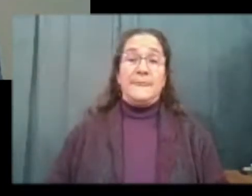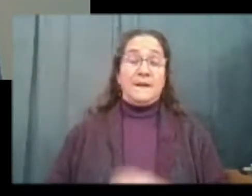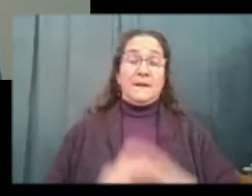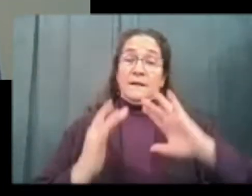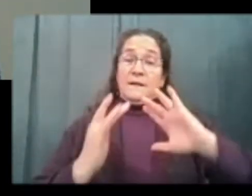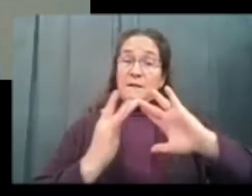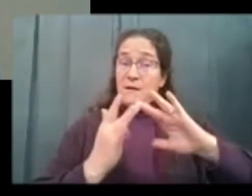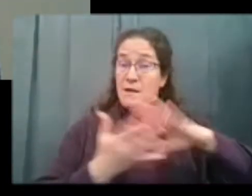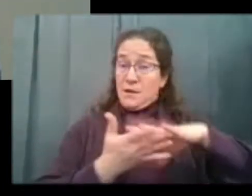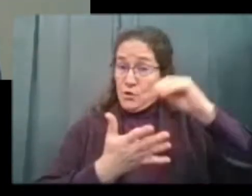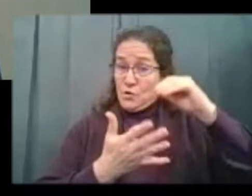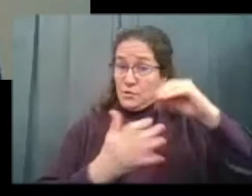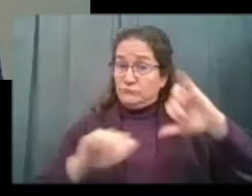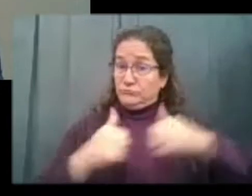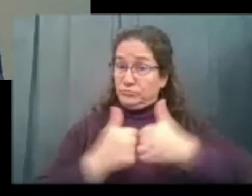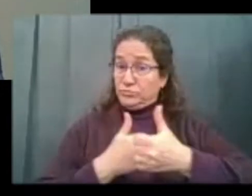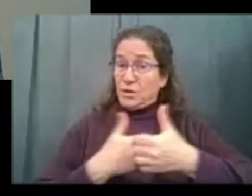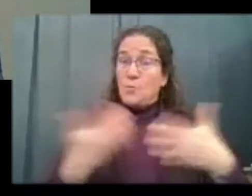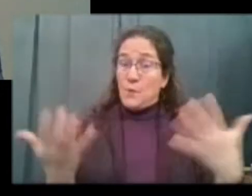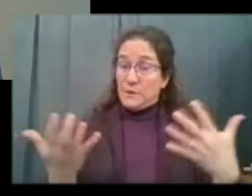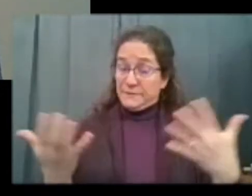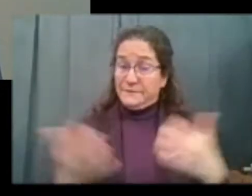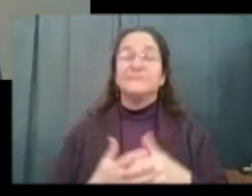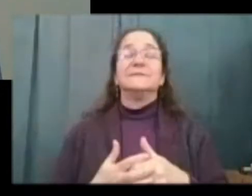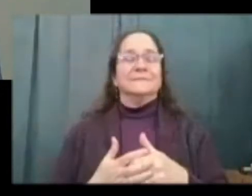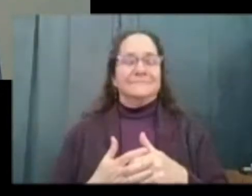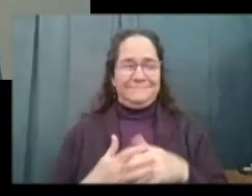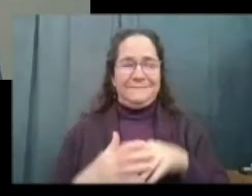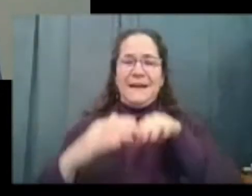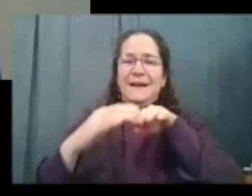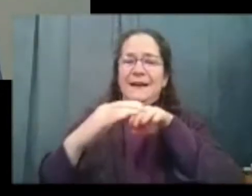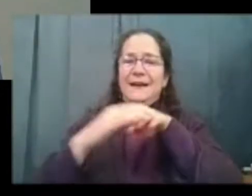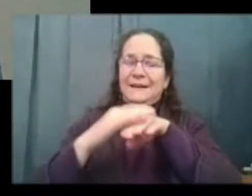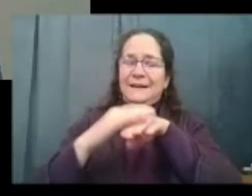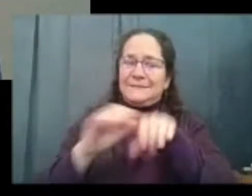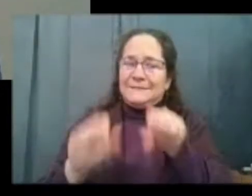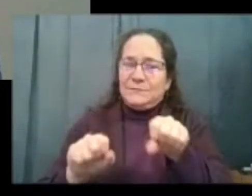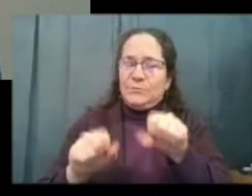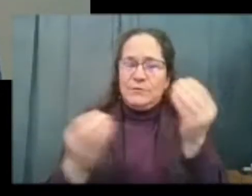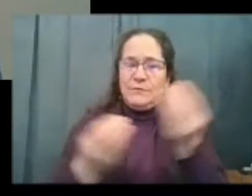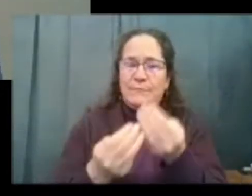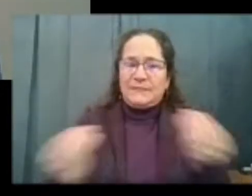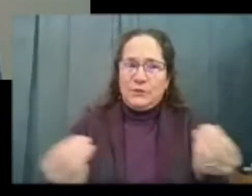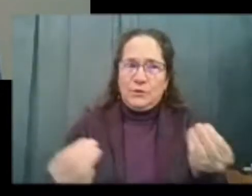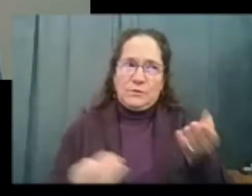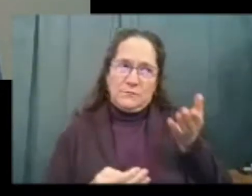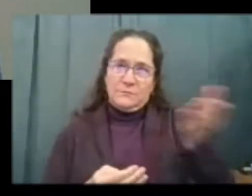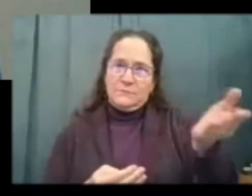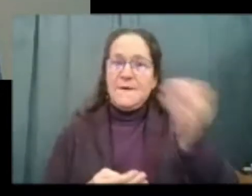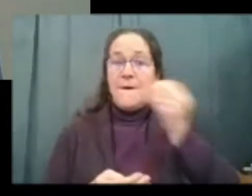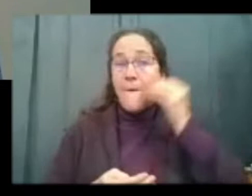is the need to be sure that accessible materials are in place at home in order for the students environment